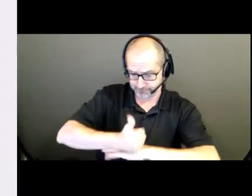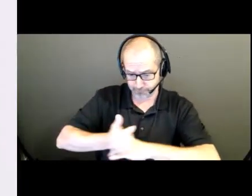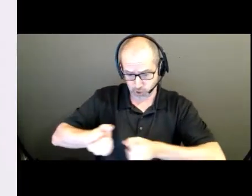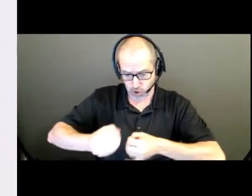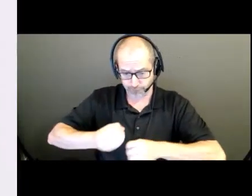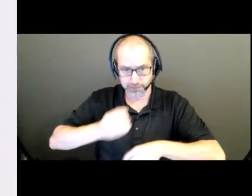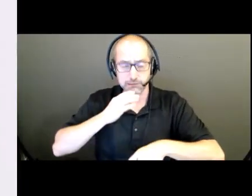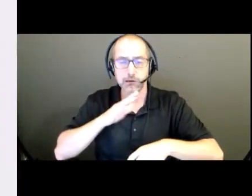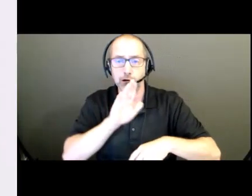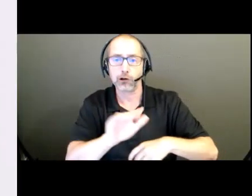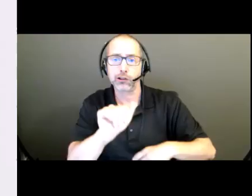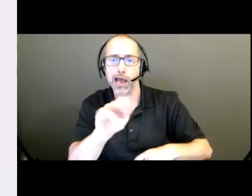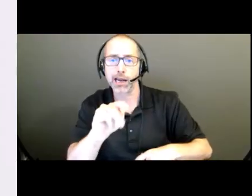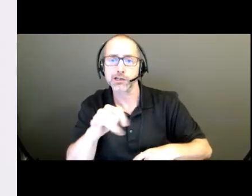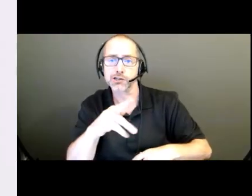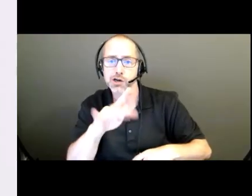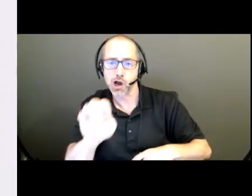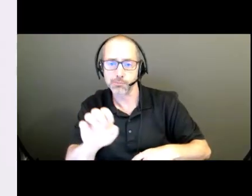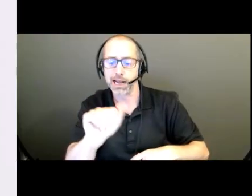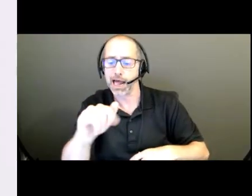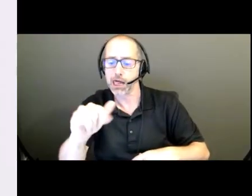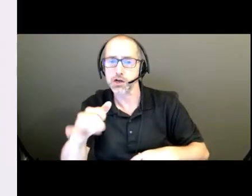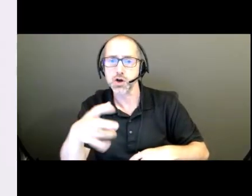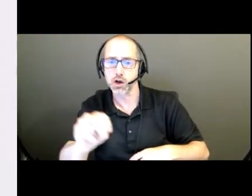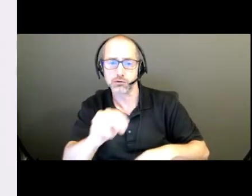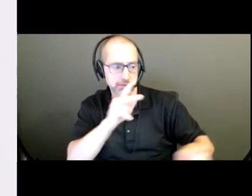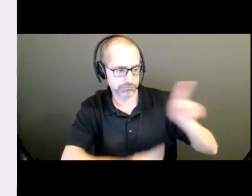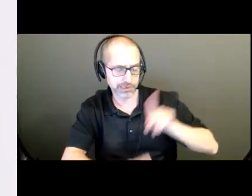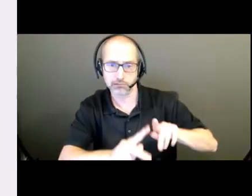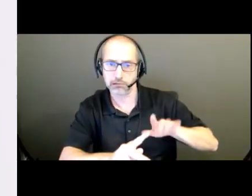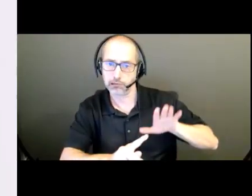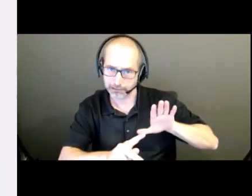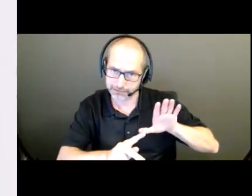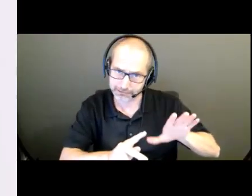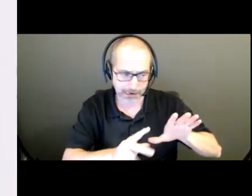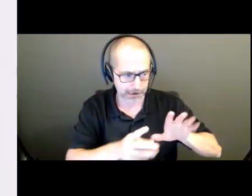the Anishinaabe Algonquin Nation, whose presence here reaches back to time immemorial.